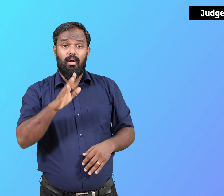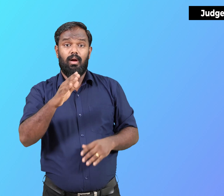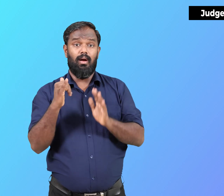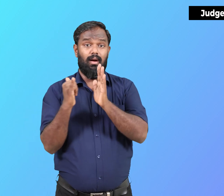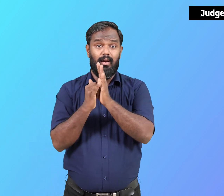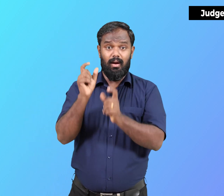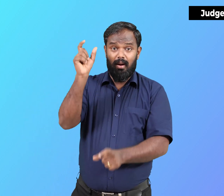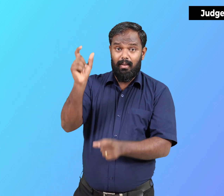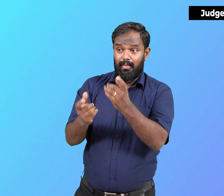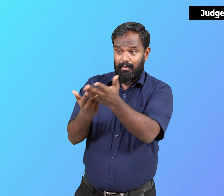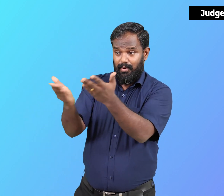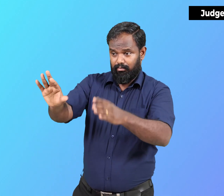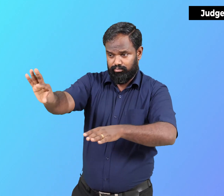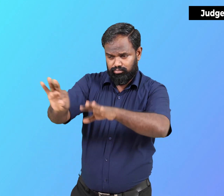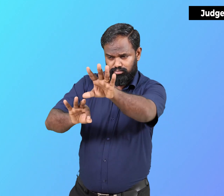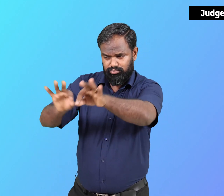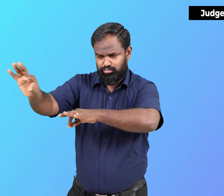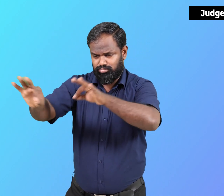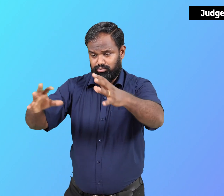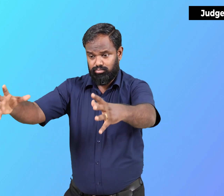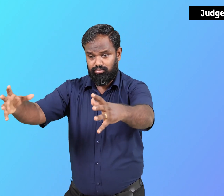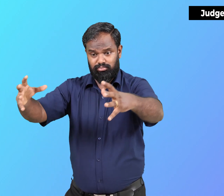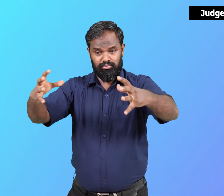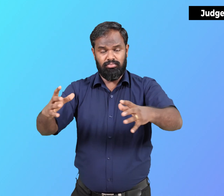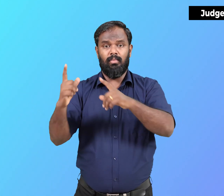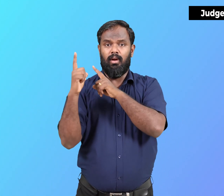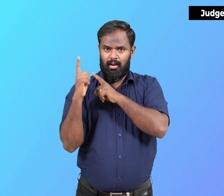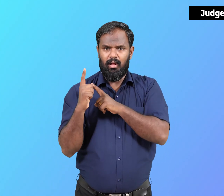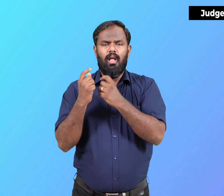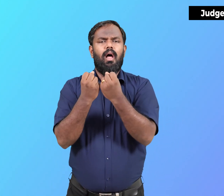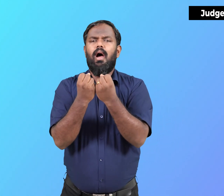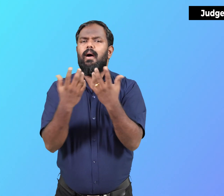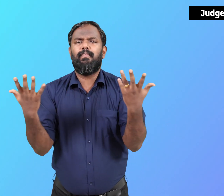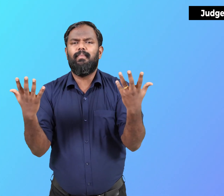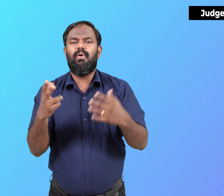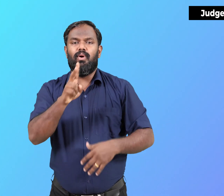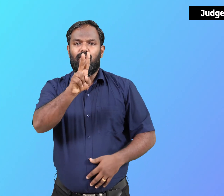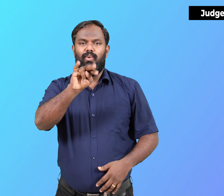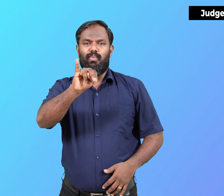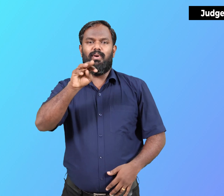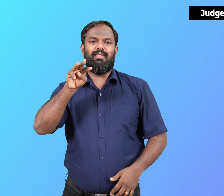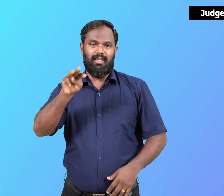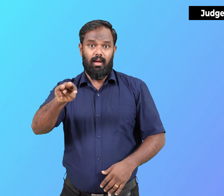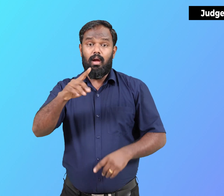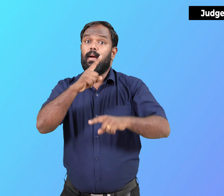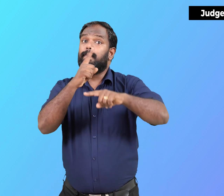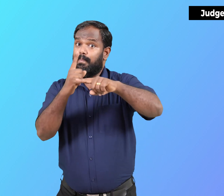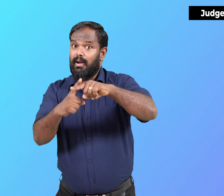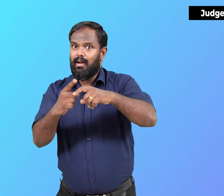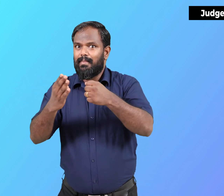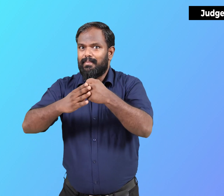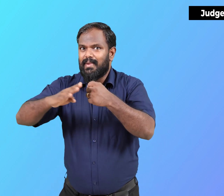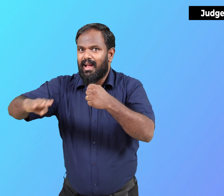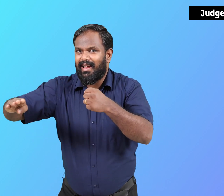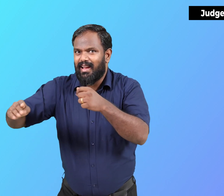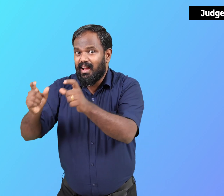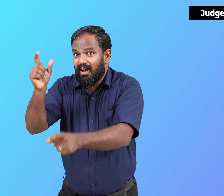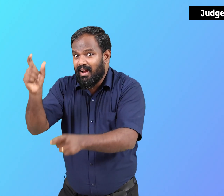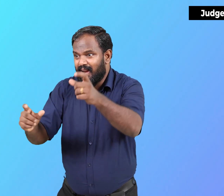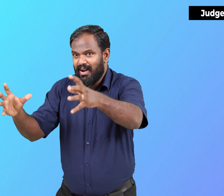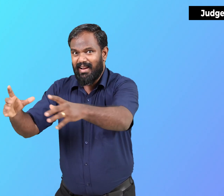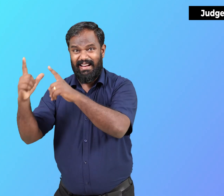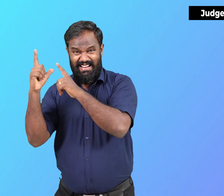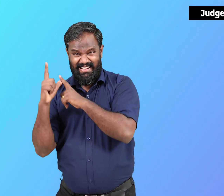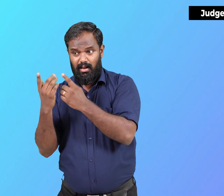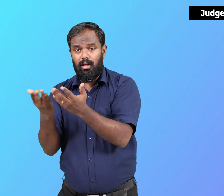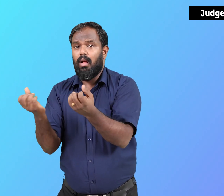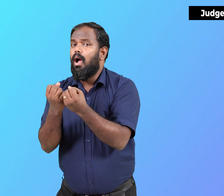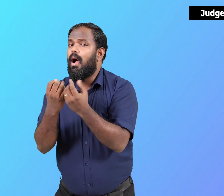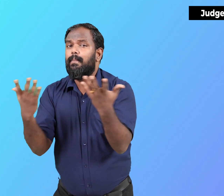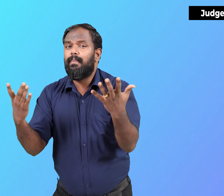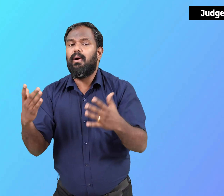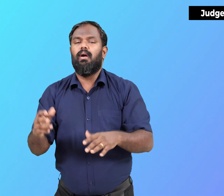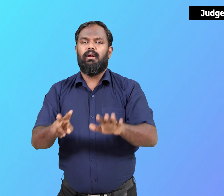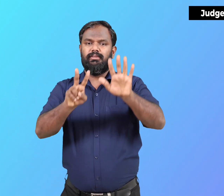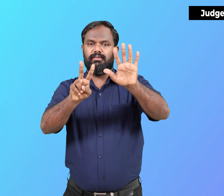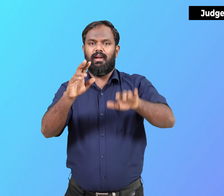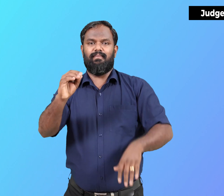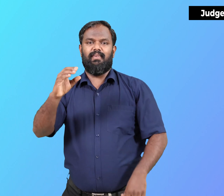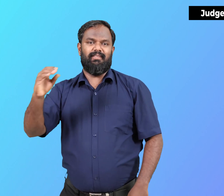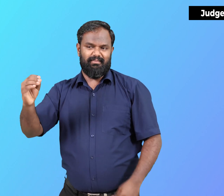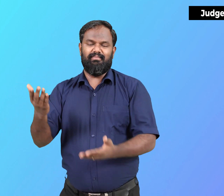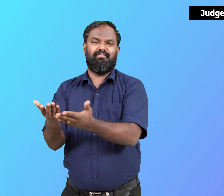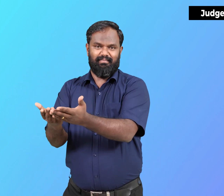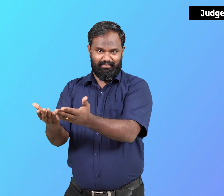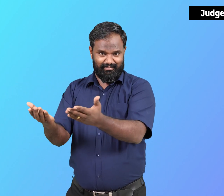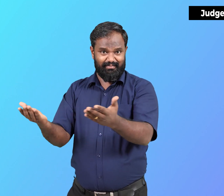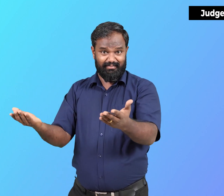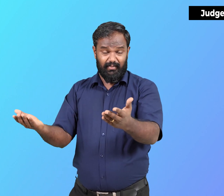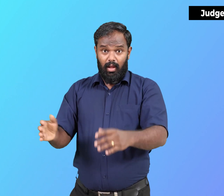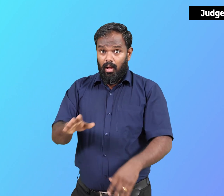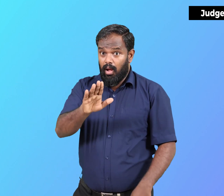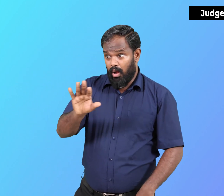The people from the tribe of Benjamin got 26,000 soldiers together who were trained for battle. They also had 700 trained soldiers from the city of Gibeah.